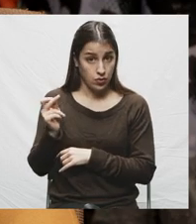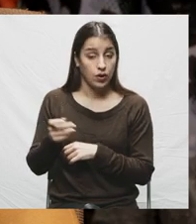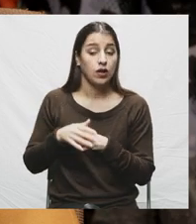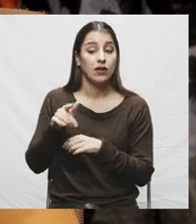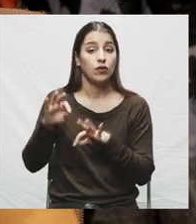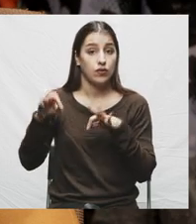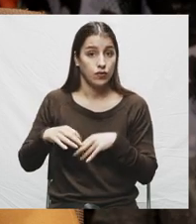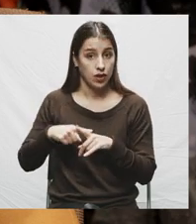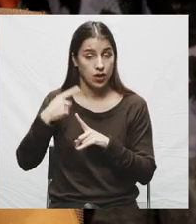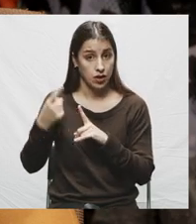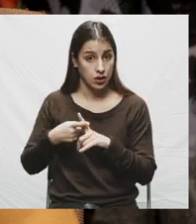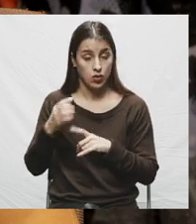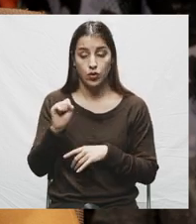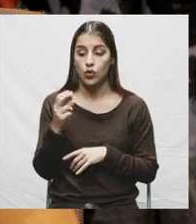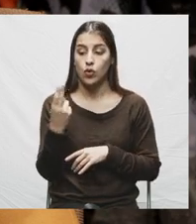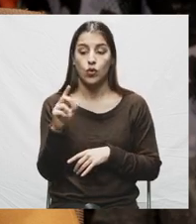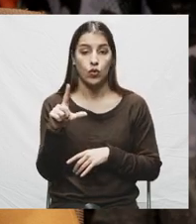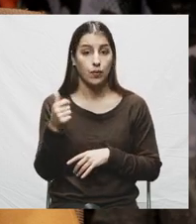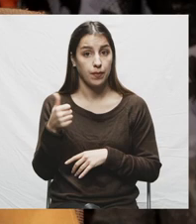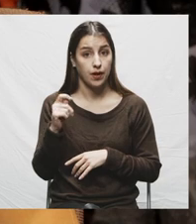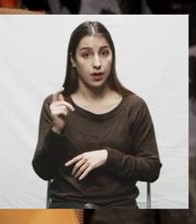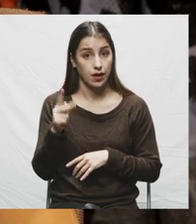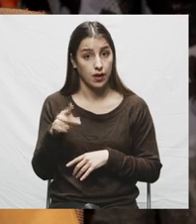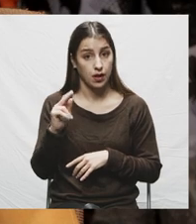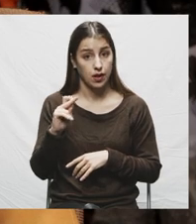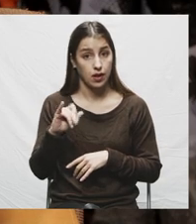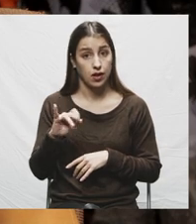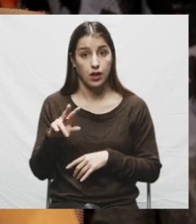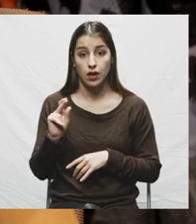At the end of that year, Jorge Salavisa, who was Gulbenkian’s Director